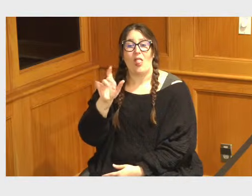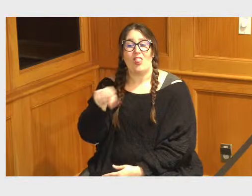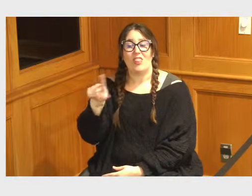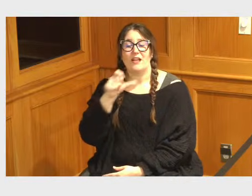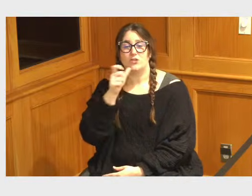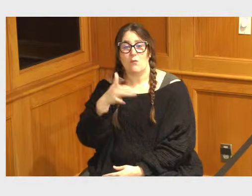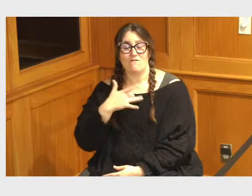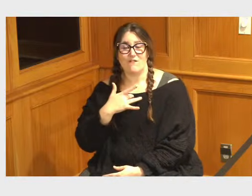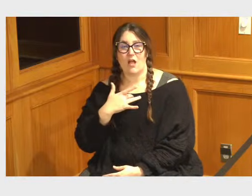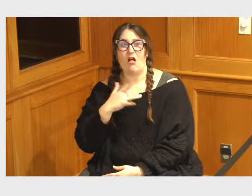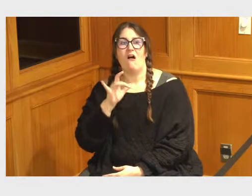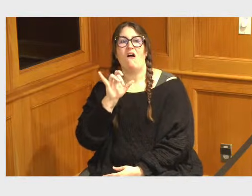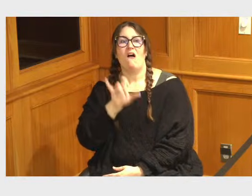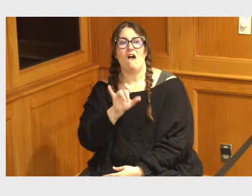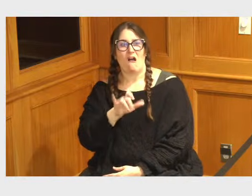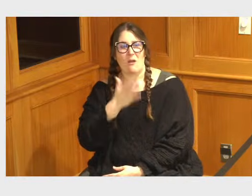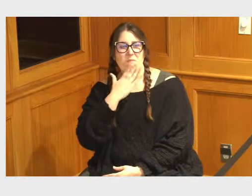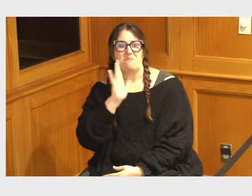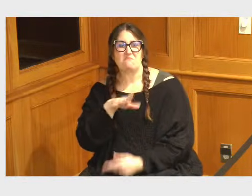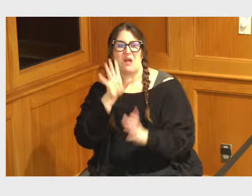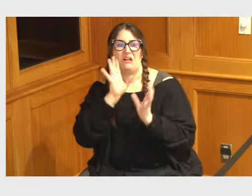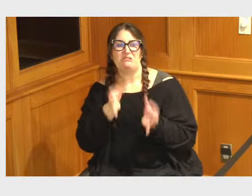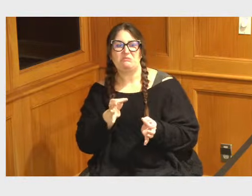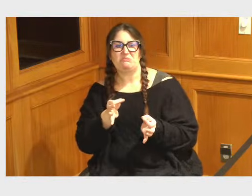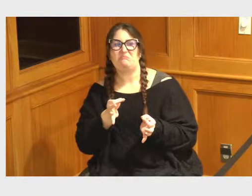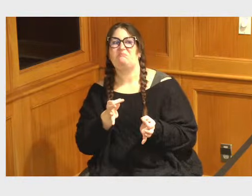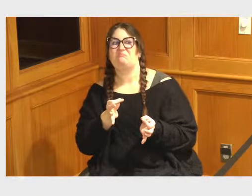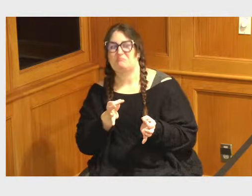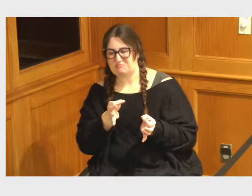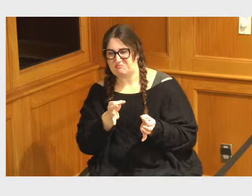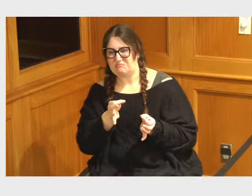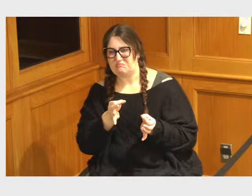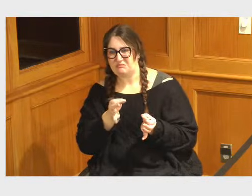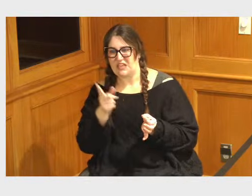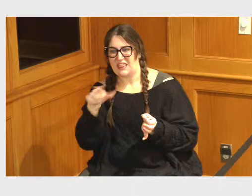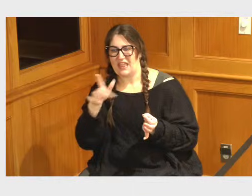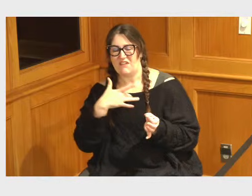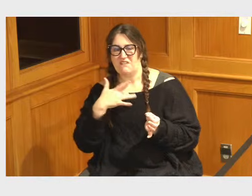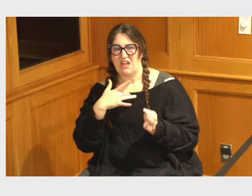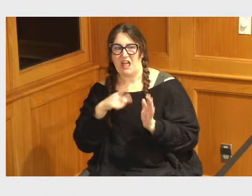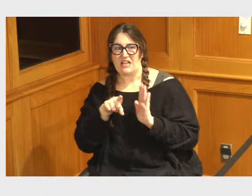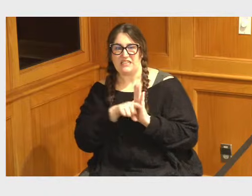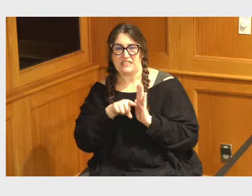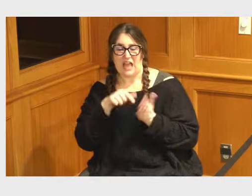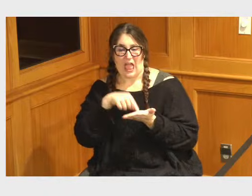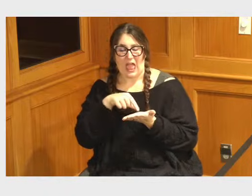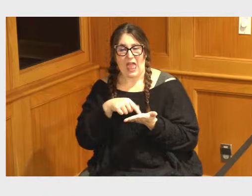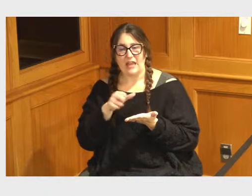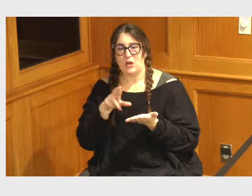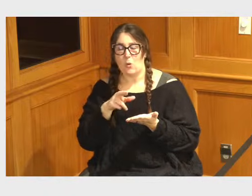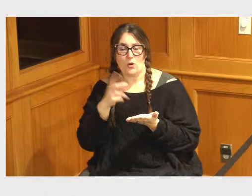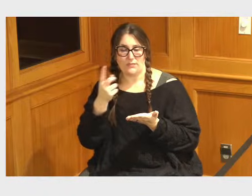taken on this real estate project that all of a sudden they've got this like debt hanging over their heads or there's these issues that they've got to manage long term that's not really their